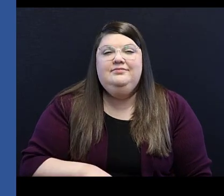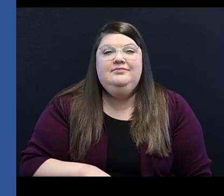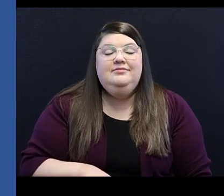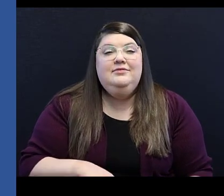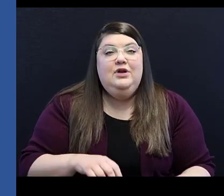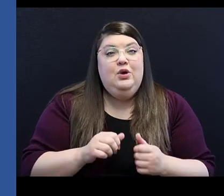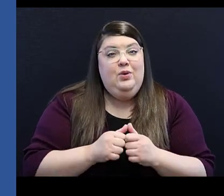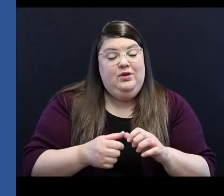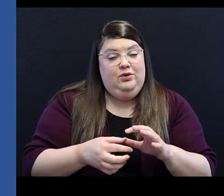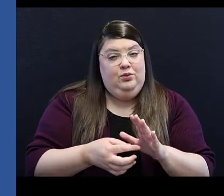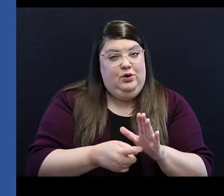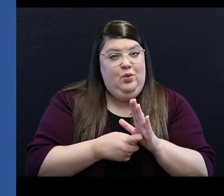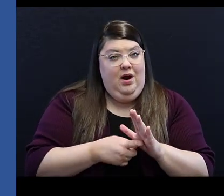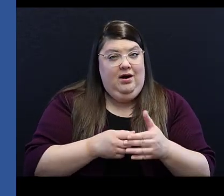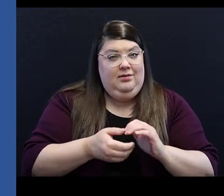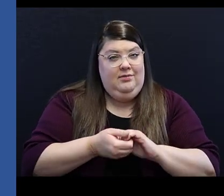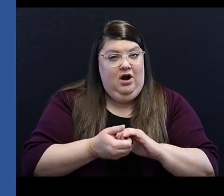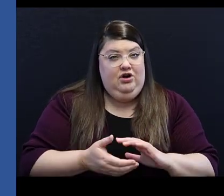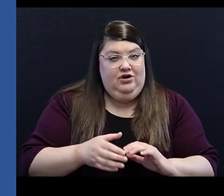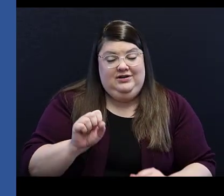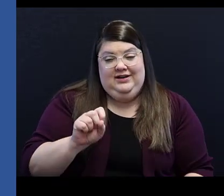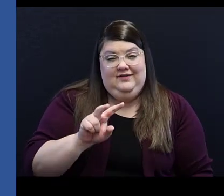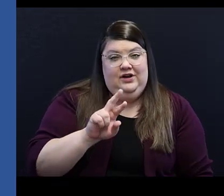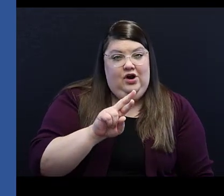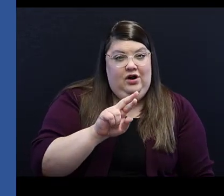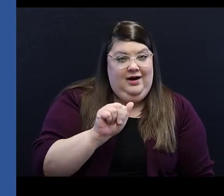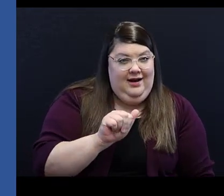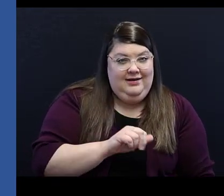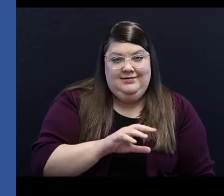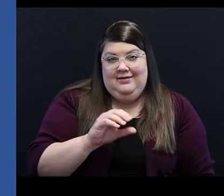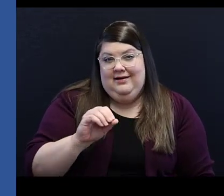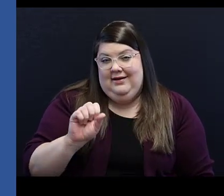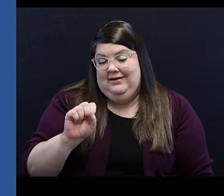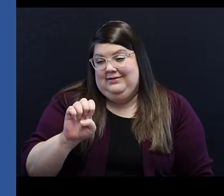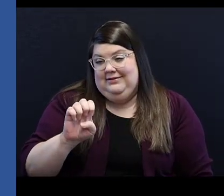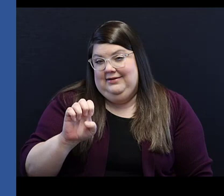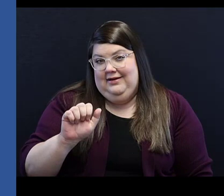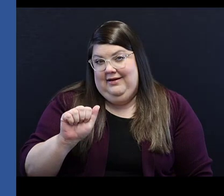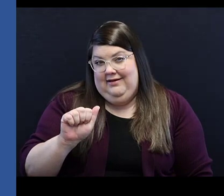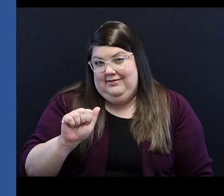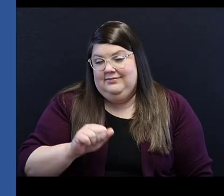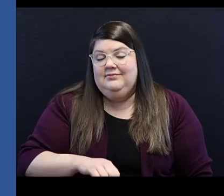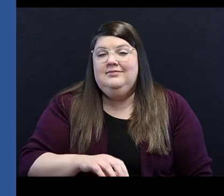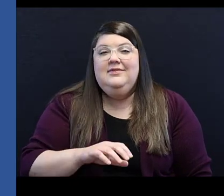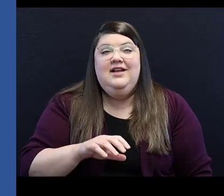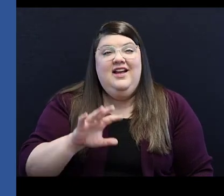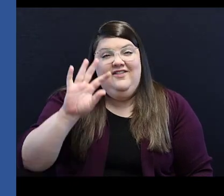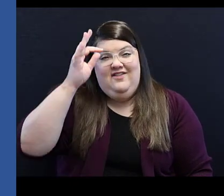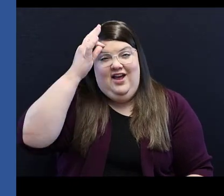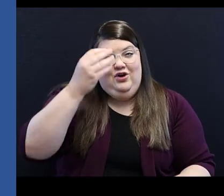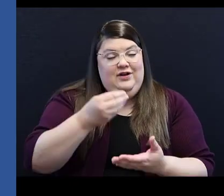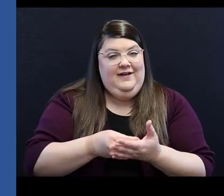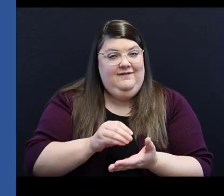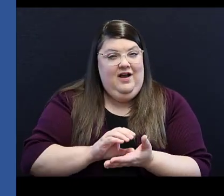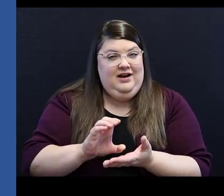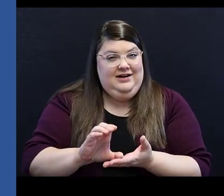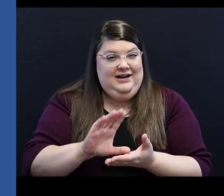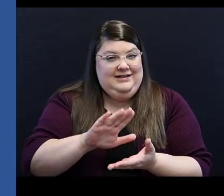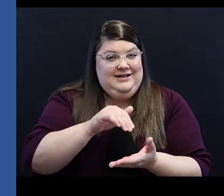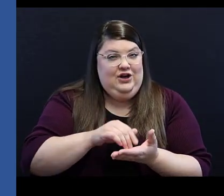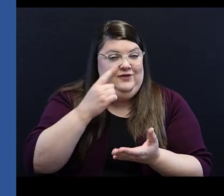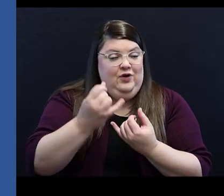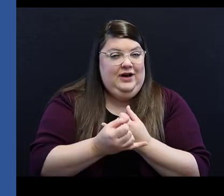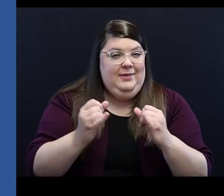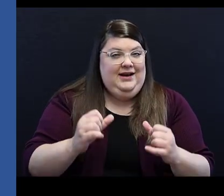with required partners SVRAs, SEAs, federally funded Centers for Independent Living – often